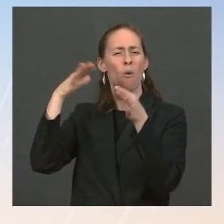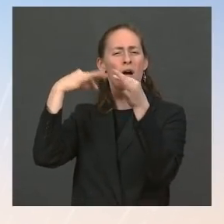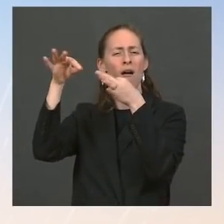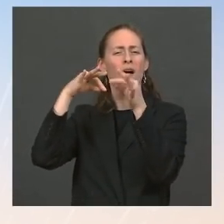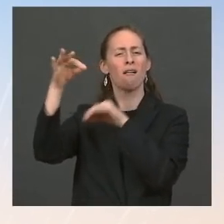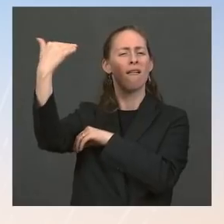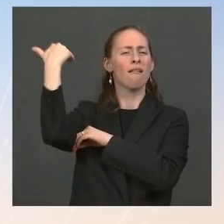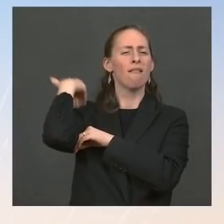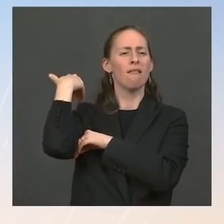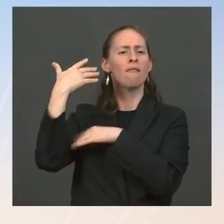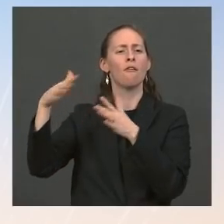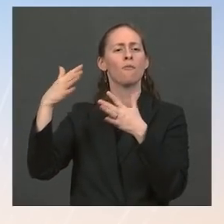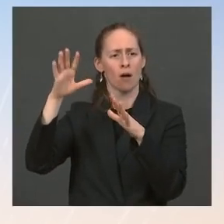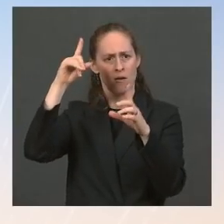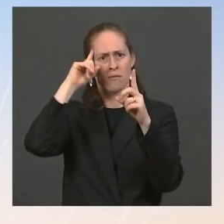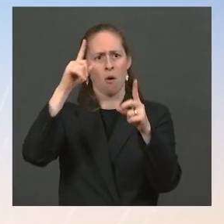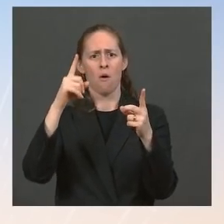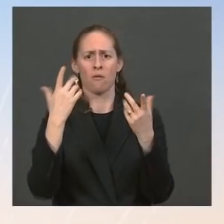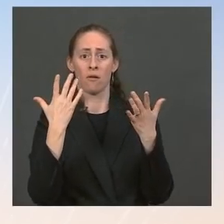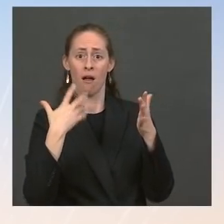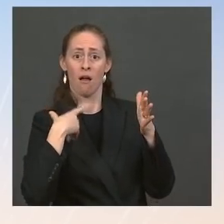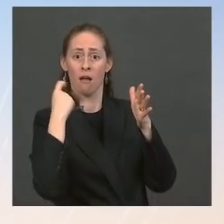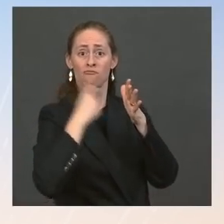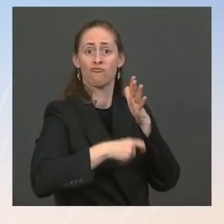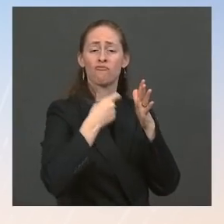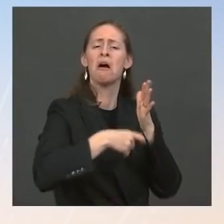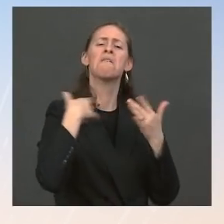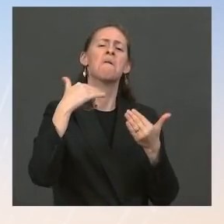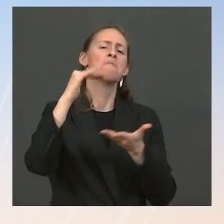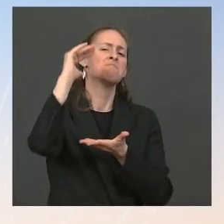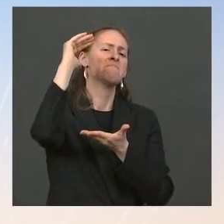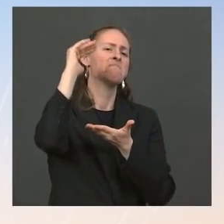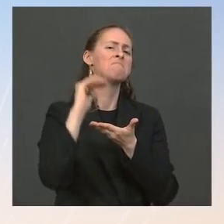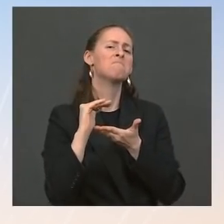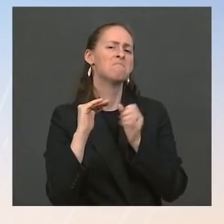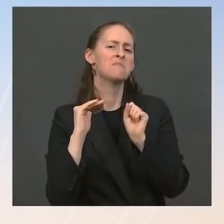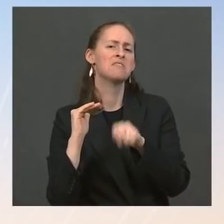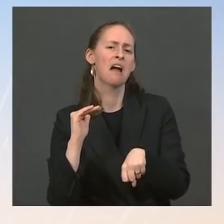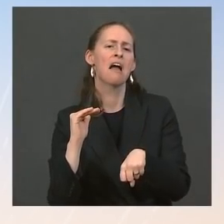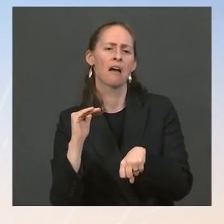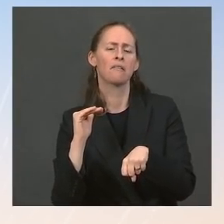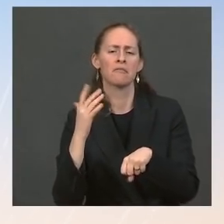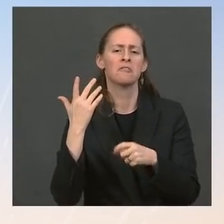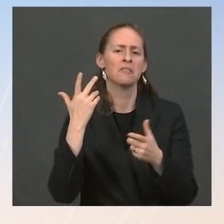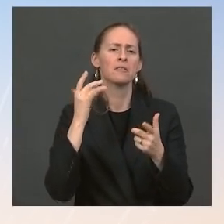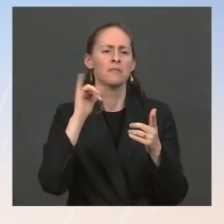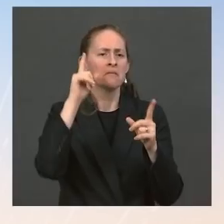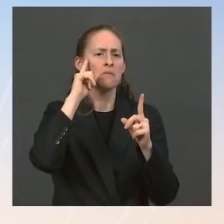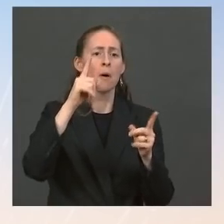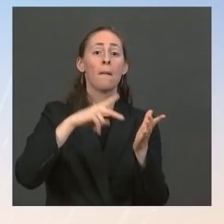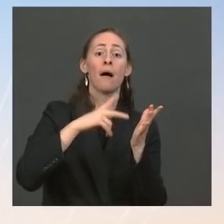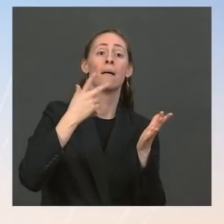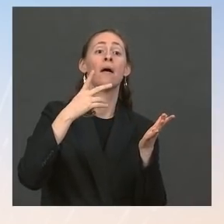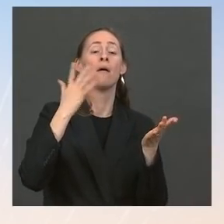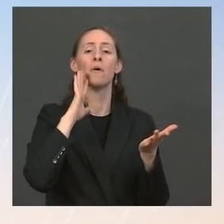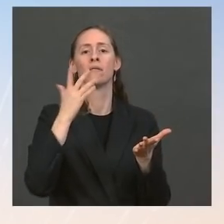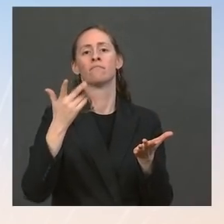as you said, there are certain industries that are impacted, and there are areas where they don't generate strategic benefit